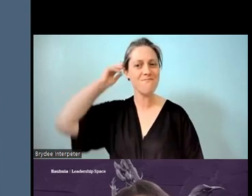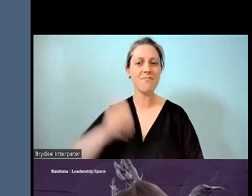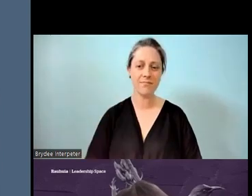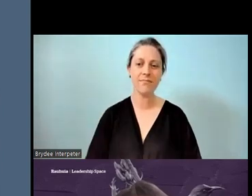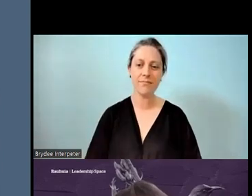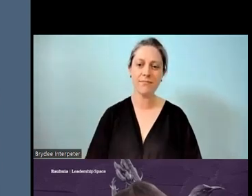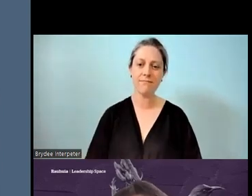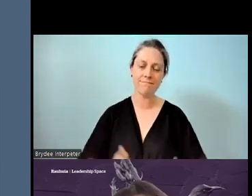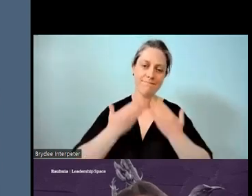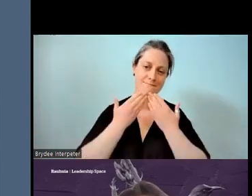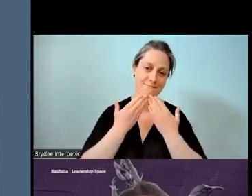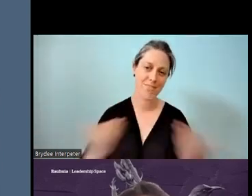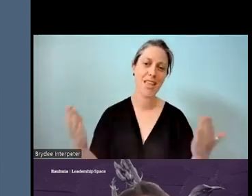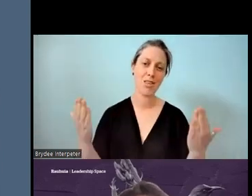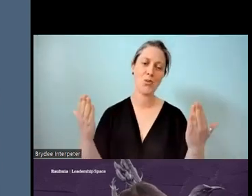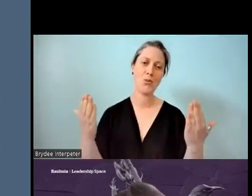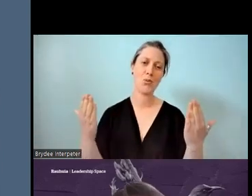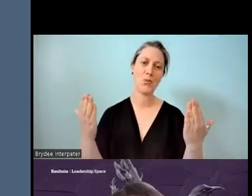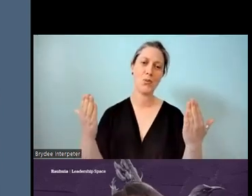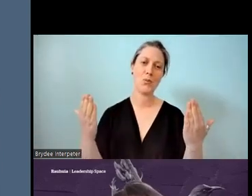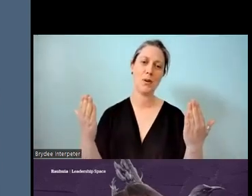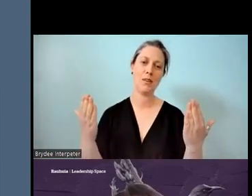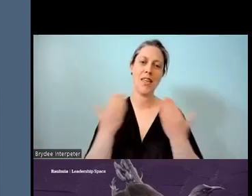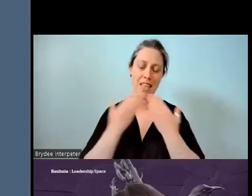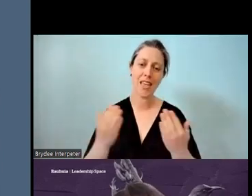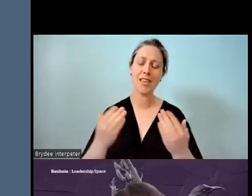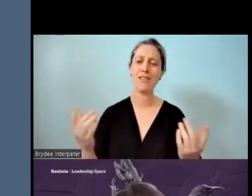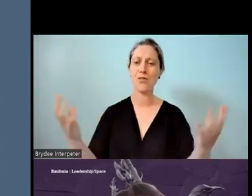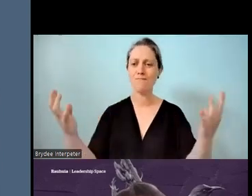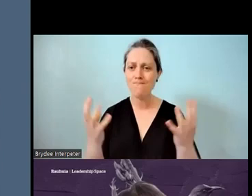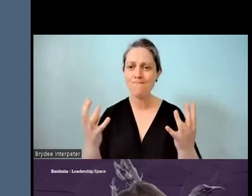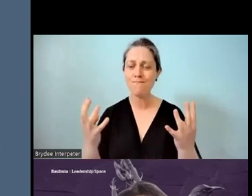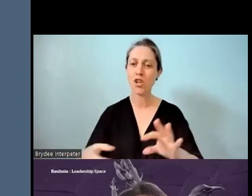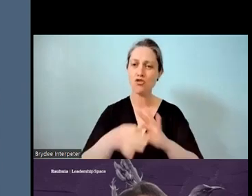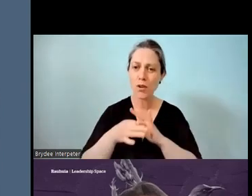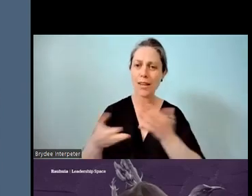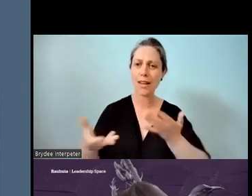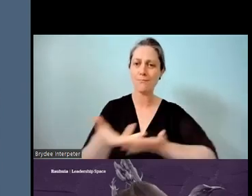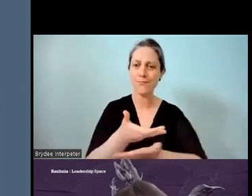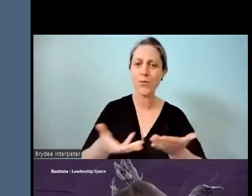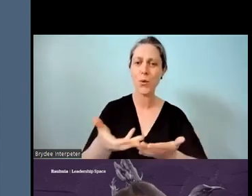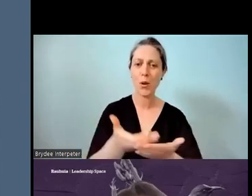Thank you so much everybody for coming and joining with us on this cordial, being part of this journey